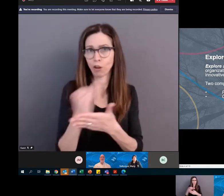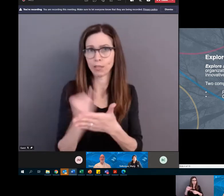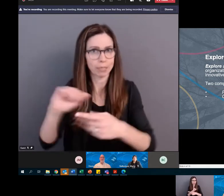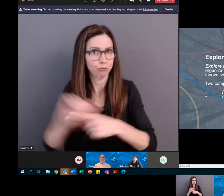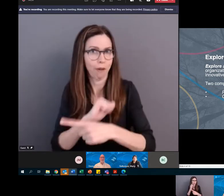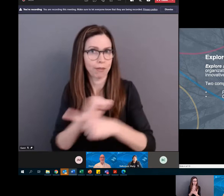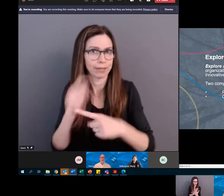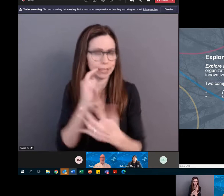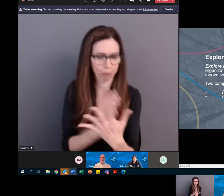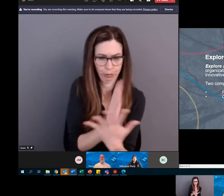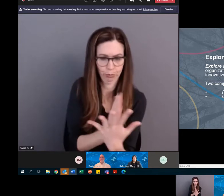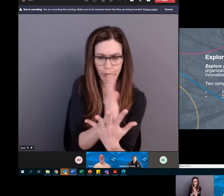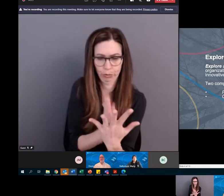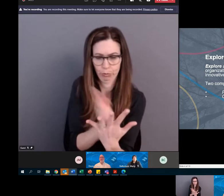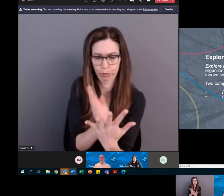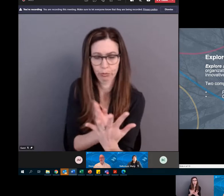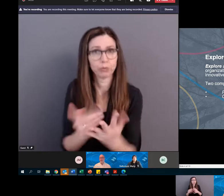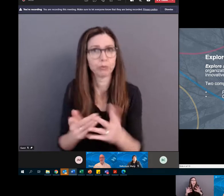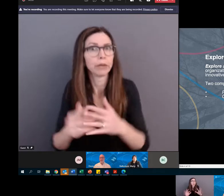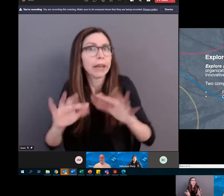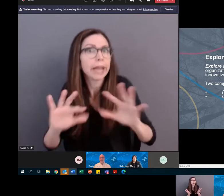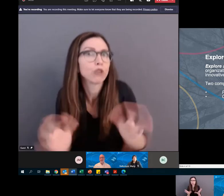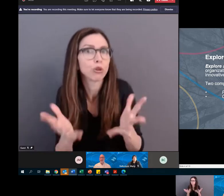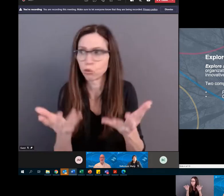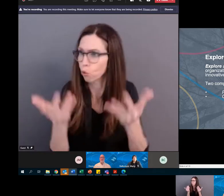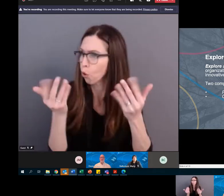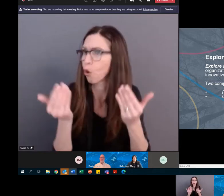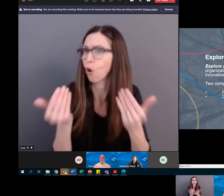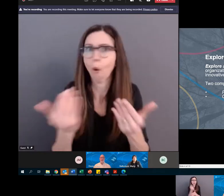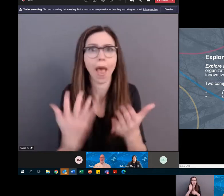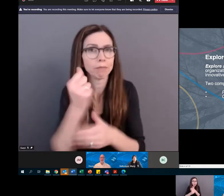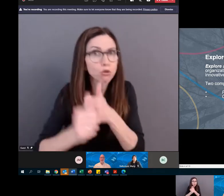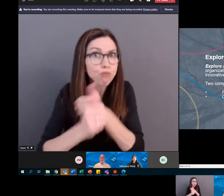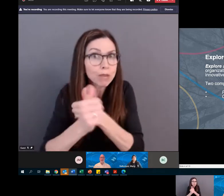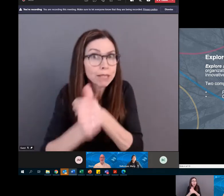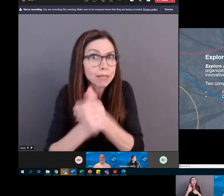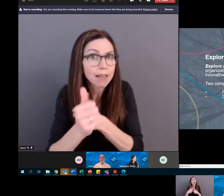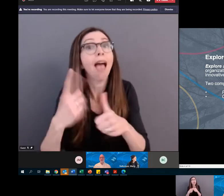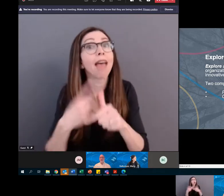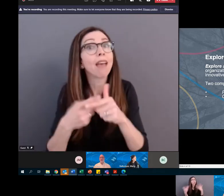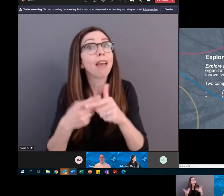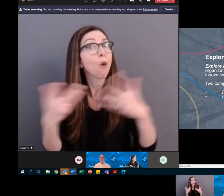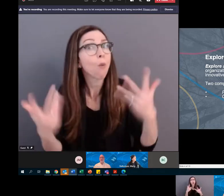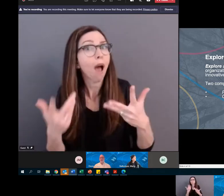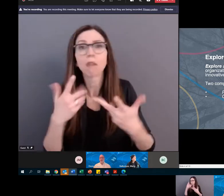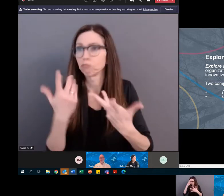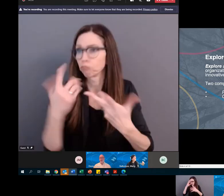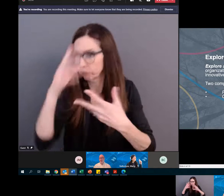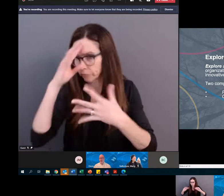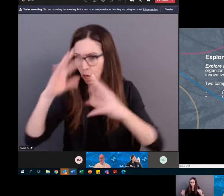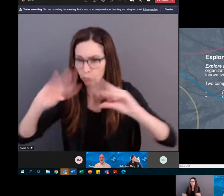and take risks that lead to the development of unique works destined to connect with the public.